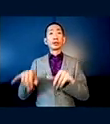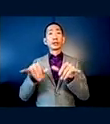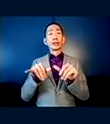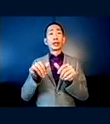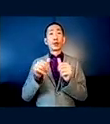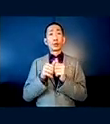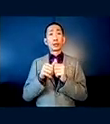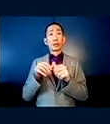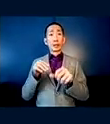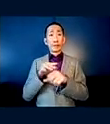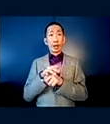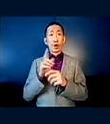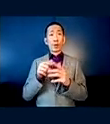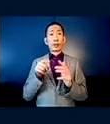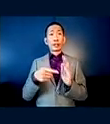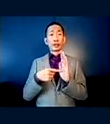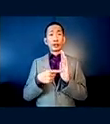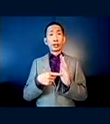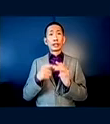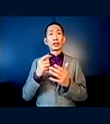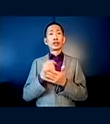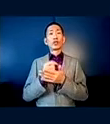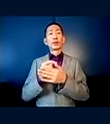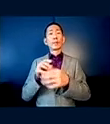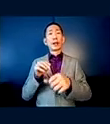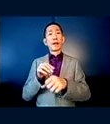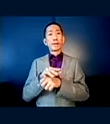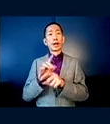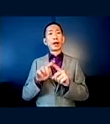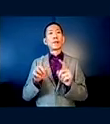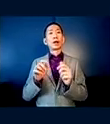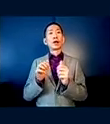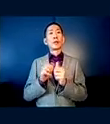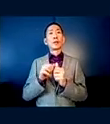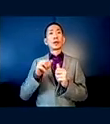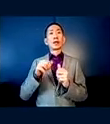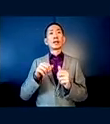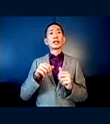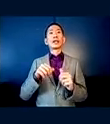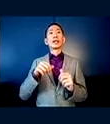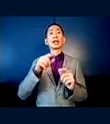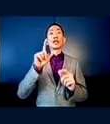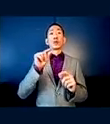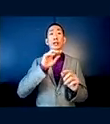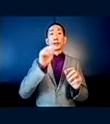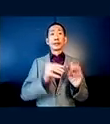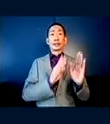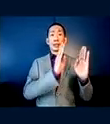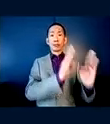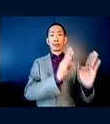TREATMENT EFFECT, WHAT EACH OF THESE SHOWS IS TREATMENT EFFECT